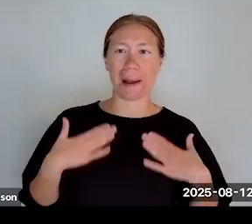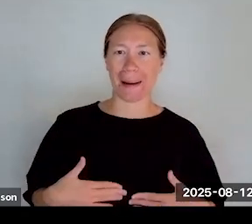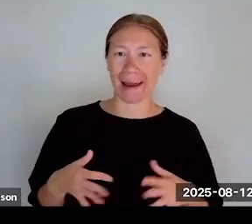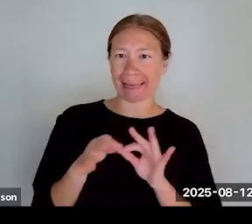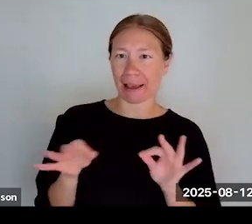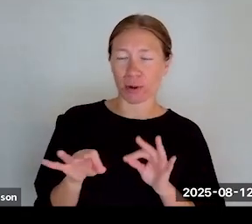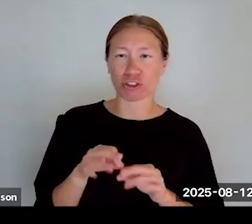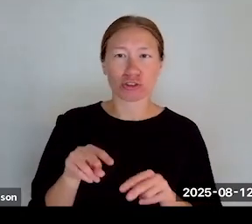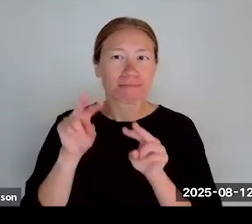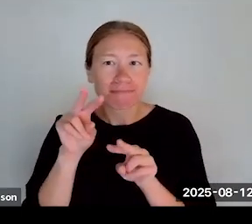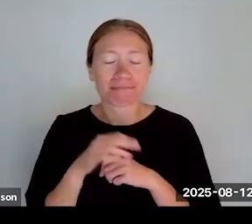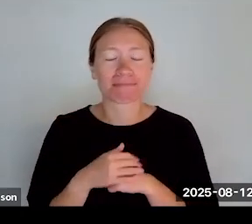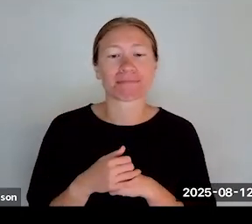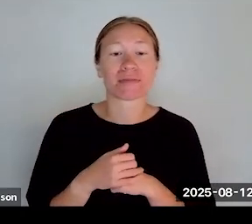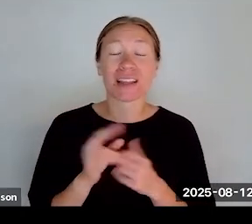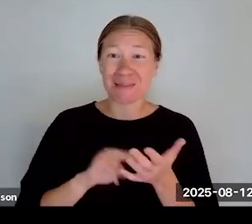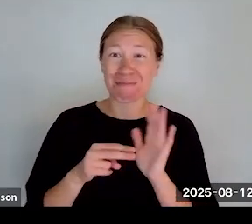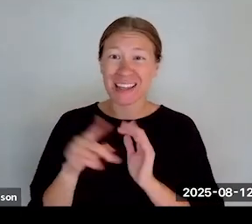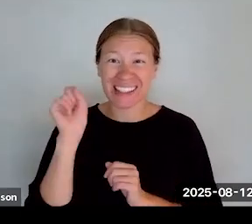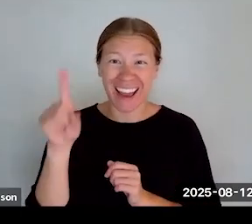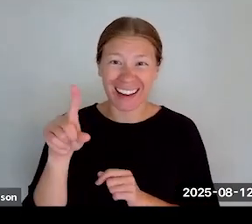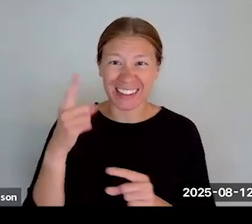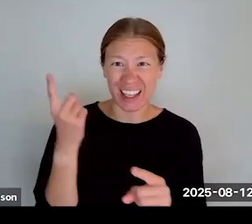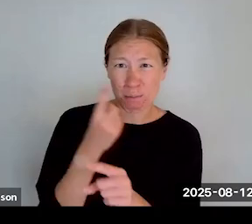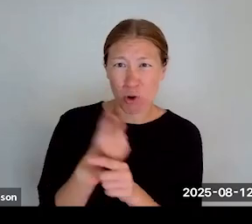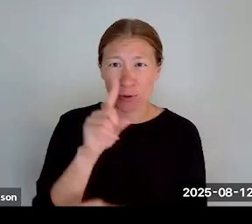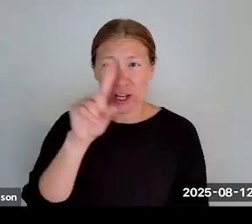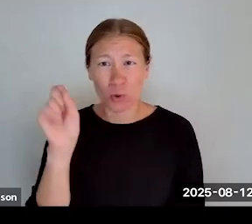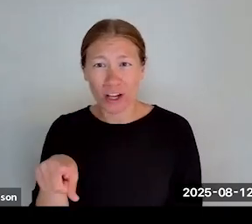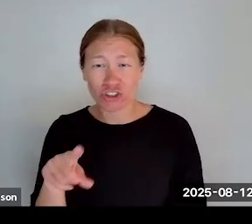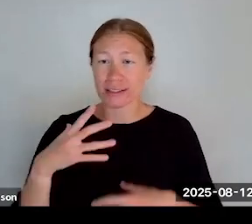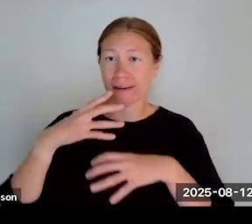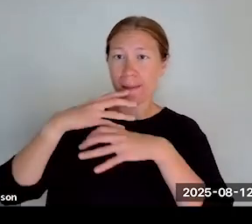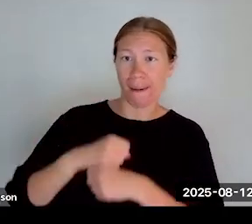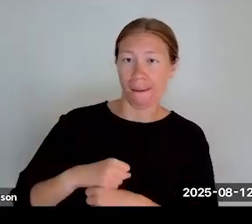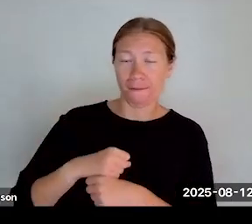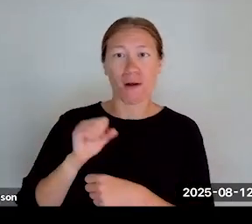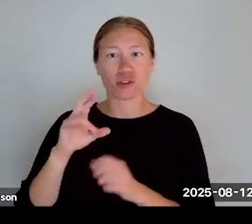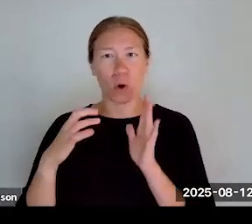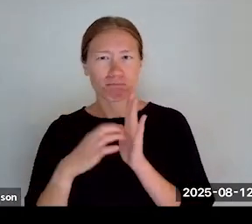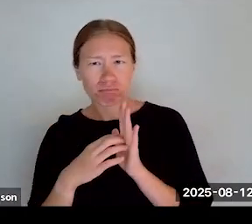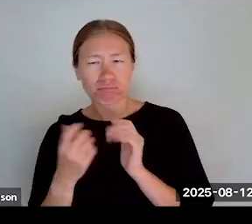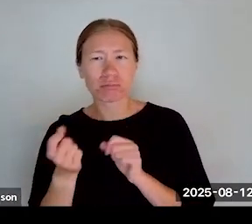It also means asking relevant questions, paraphrasing or summarizing to confirm understanding,